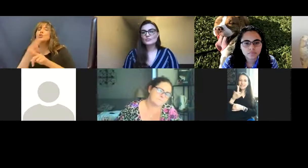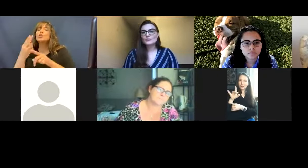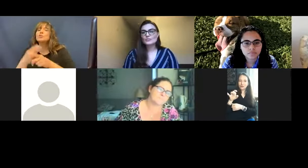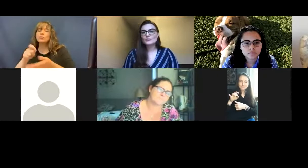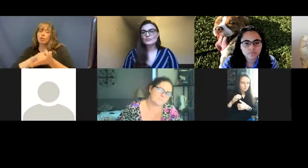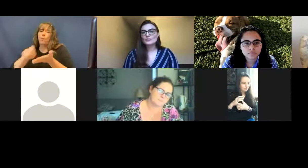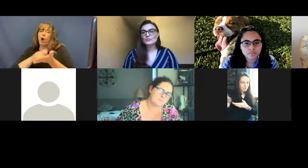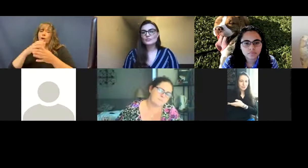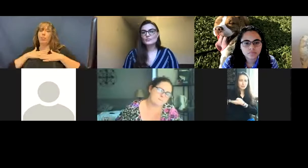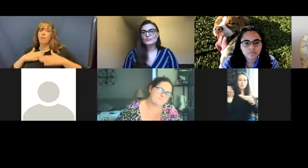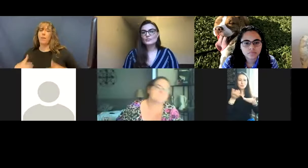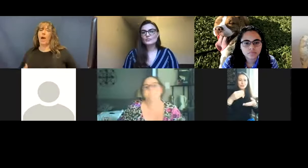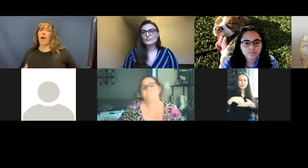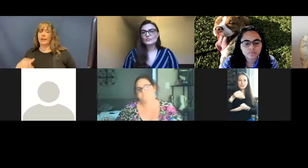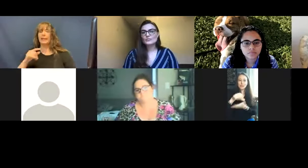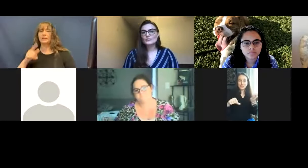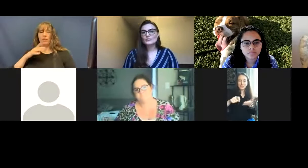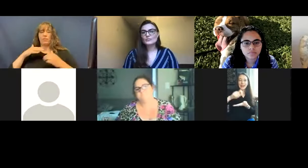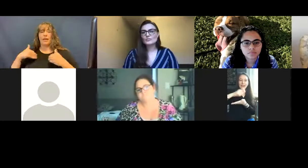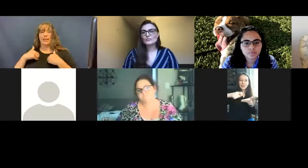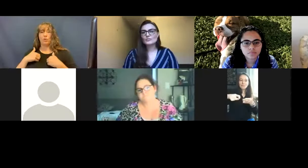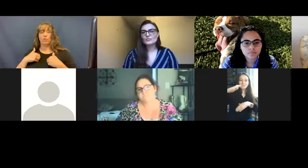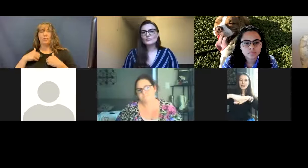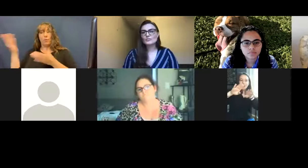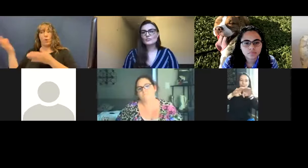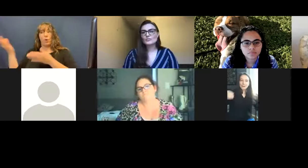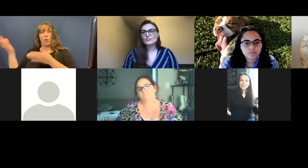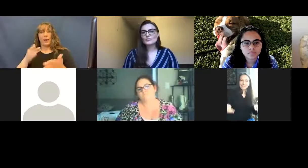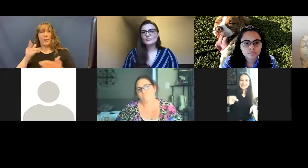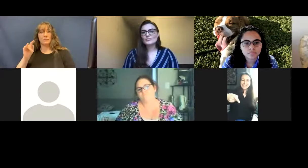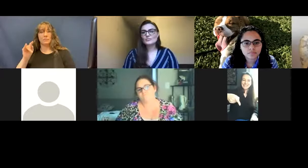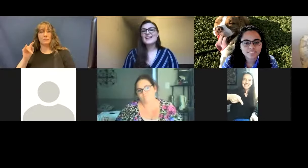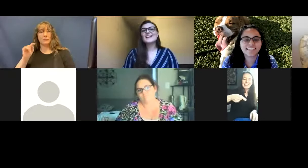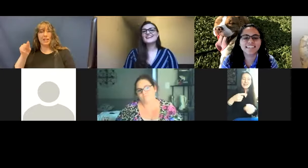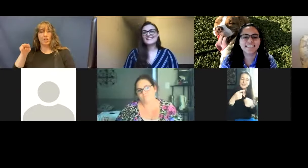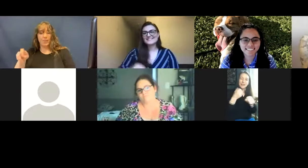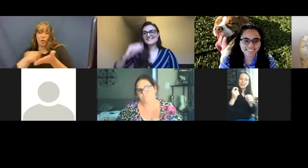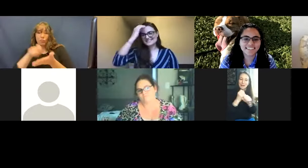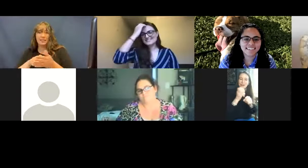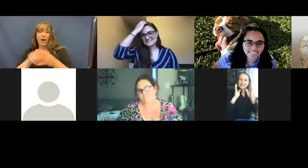animals that are sterile. They used to bring them into surgery, and they would write on the drapes. Trying